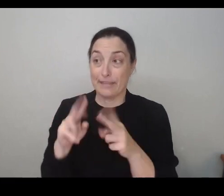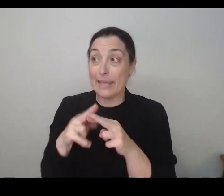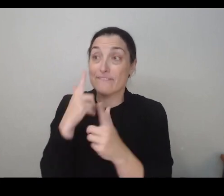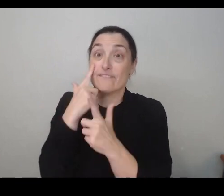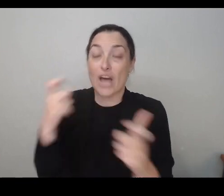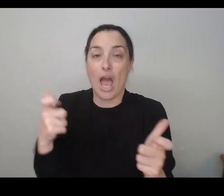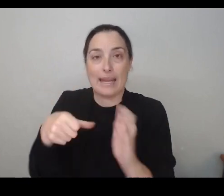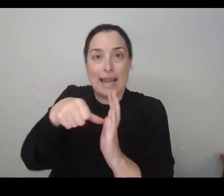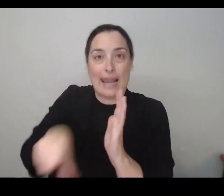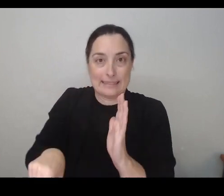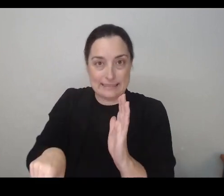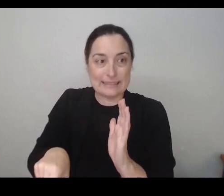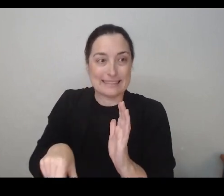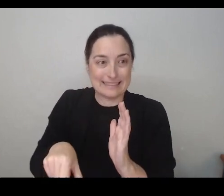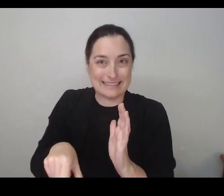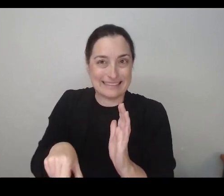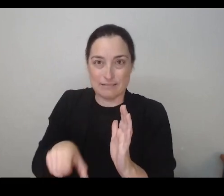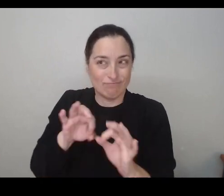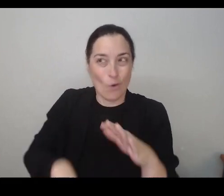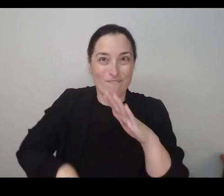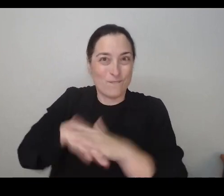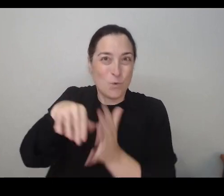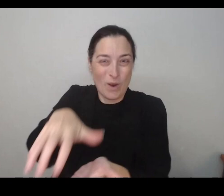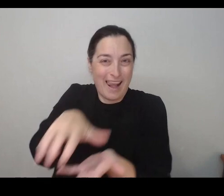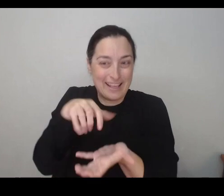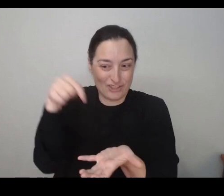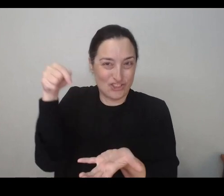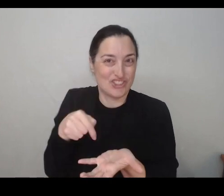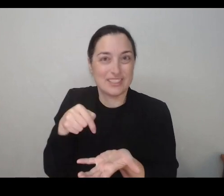there is not a complete recollection of what he wrote.